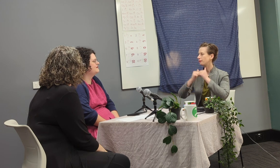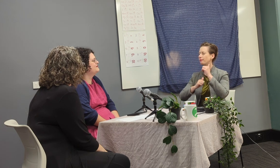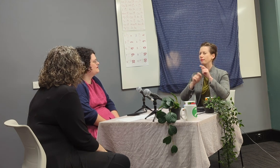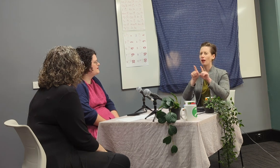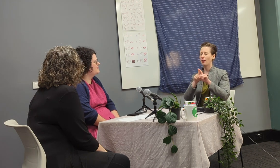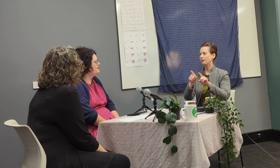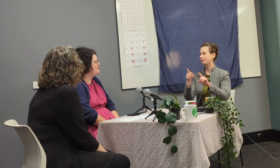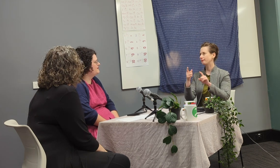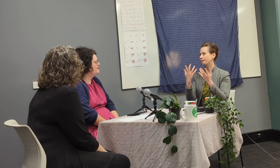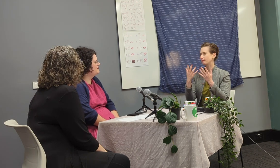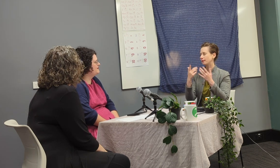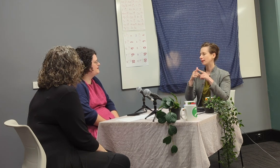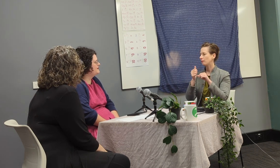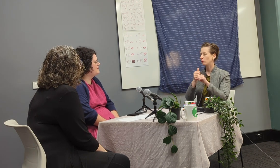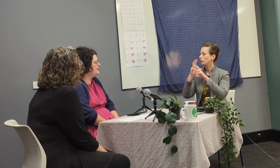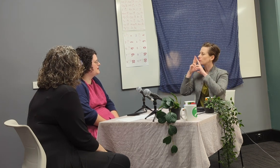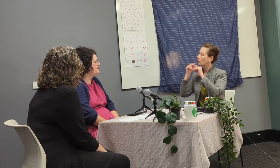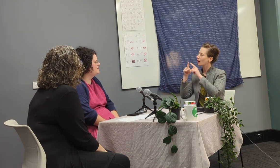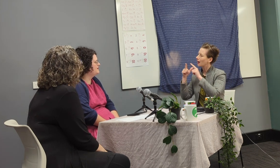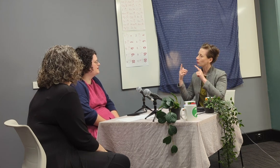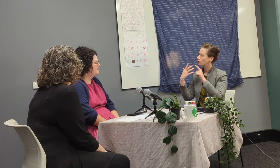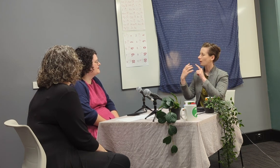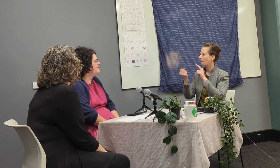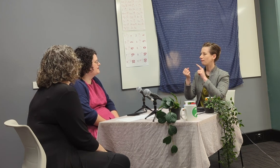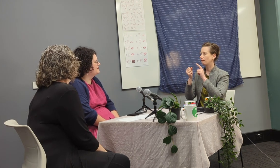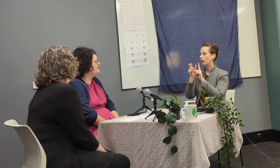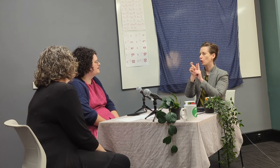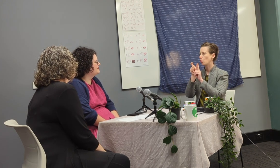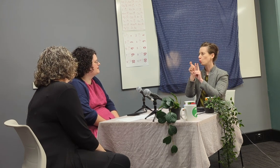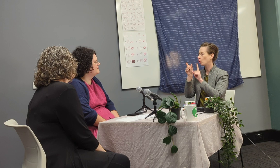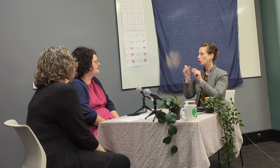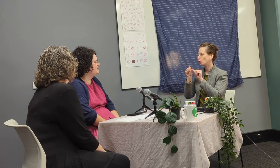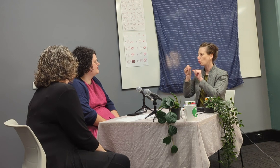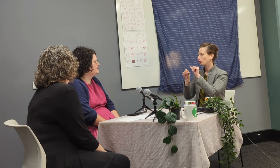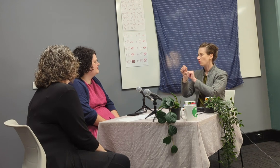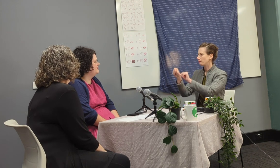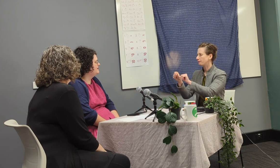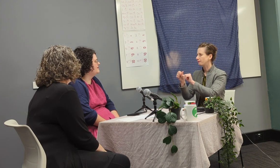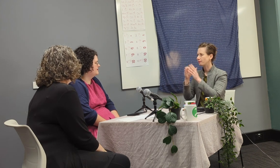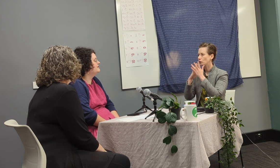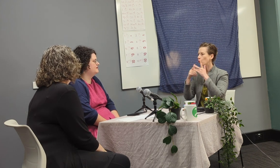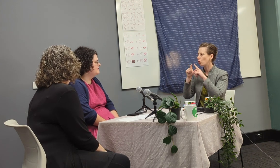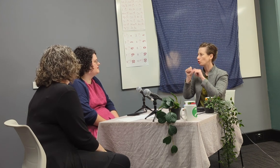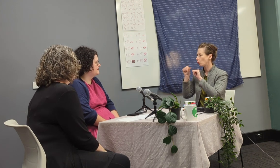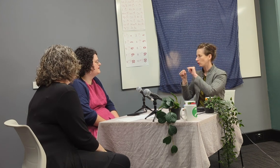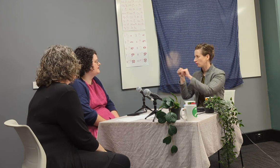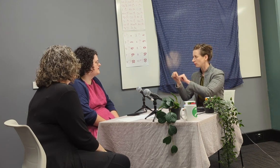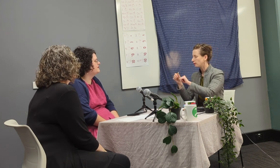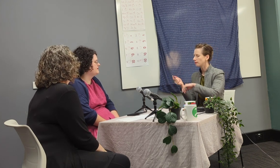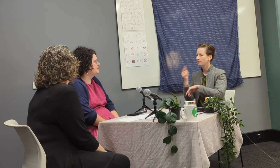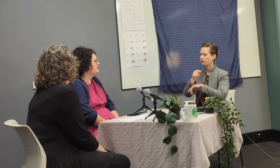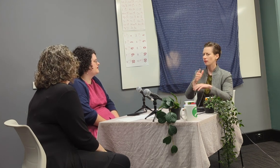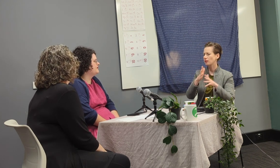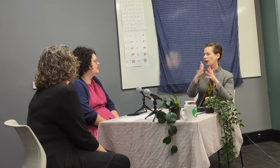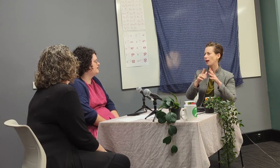I did things like – as an example, spoken language has word order.